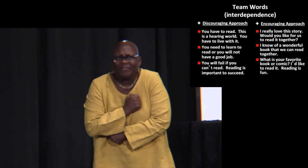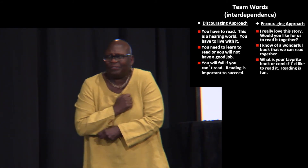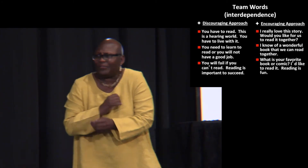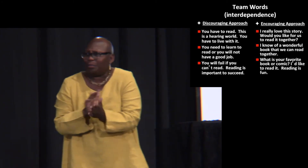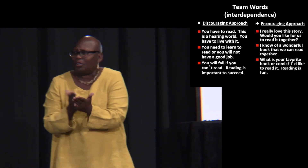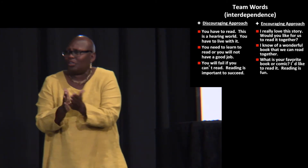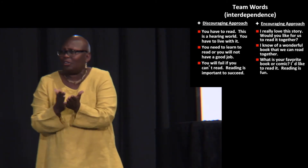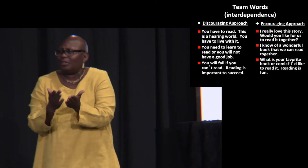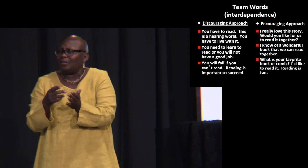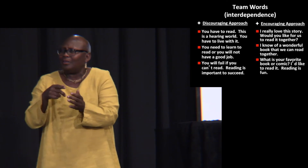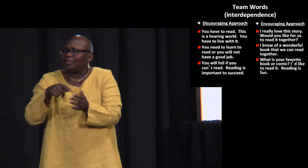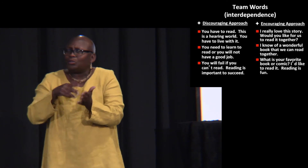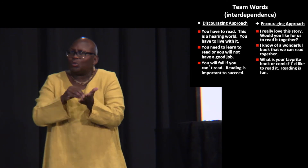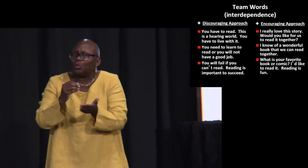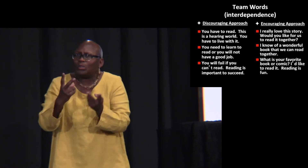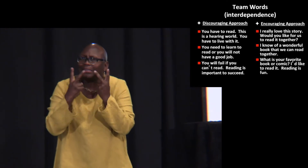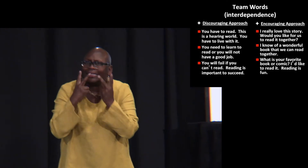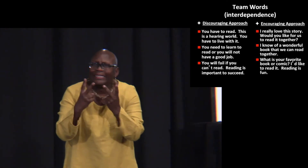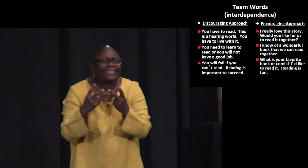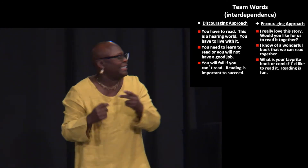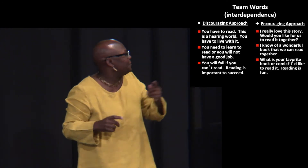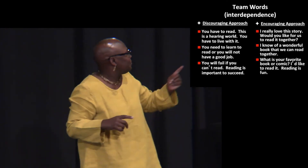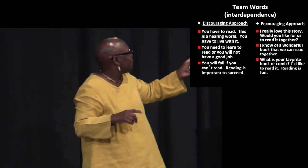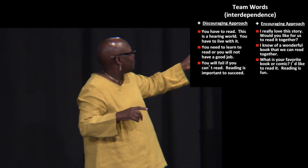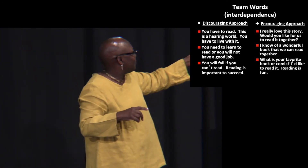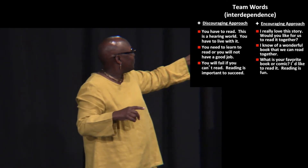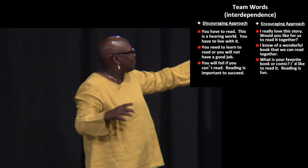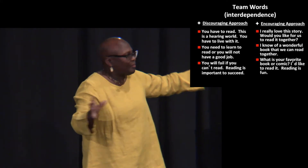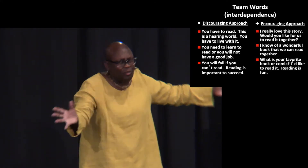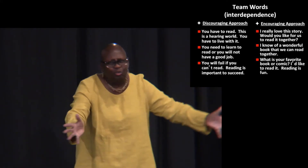I taught first grade for a number of years. I would take down a book